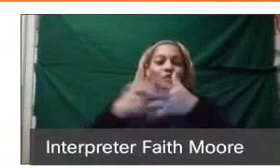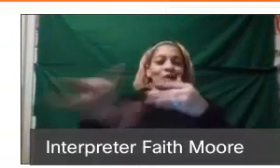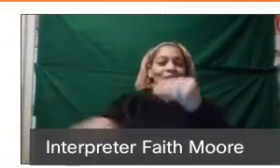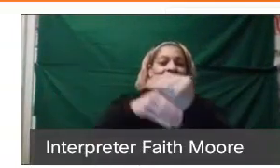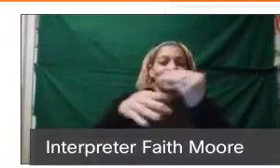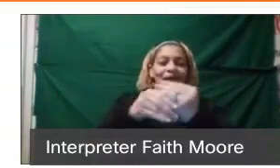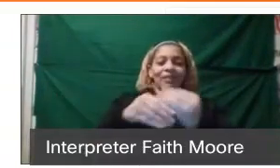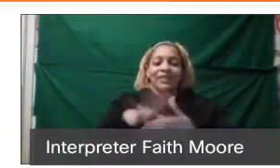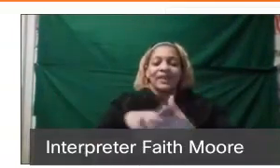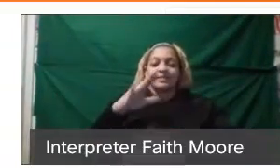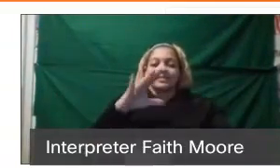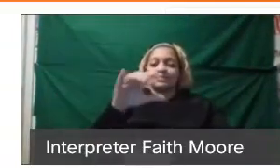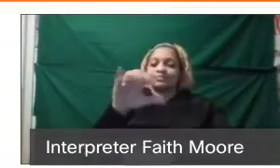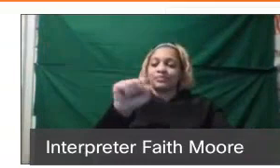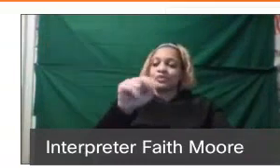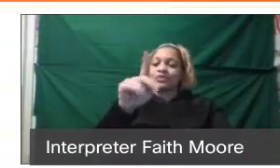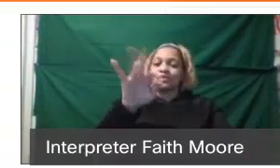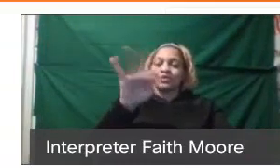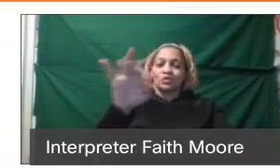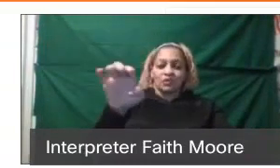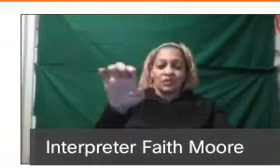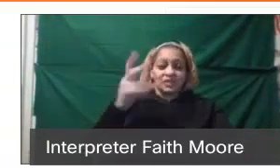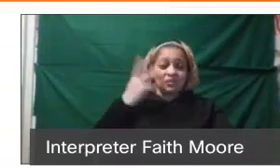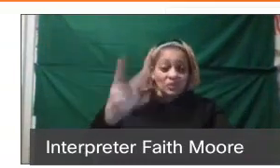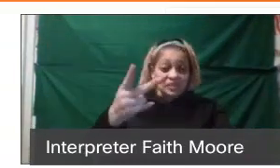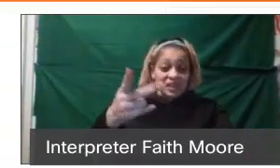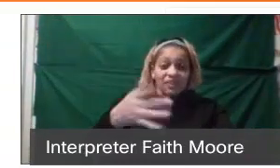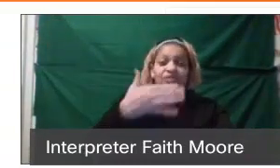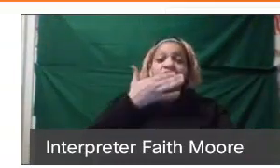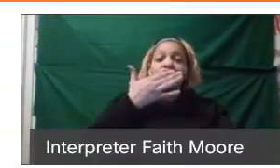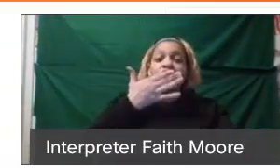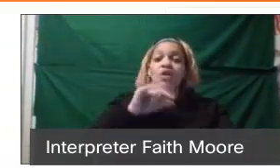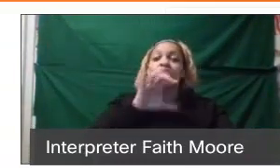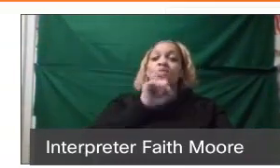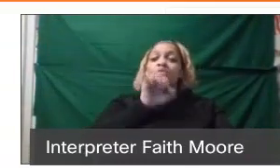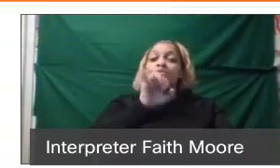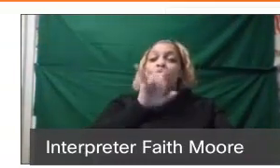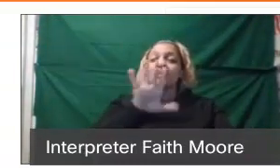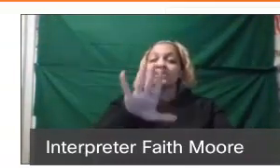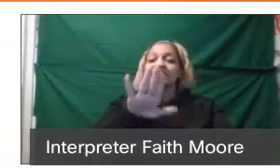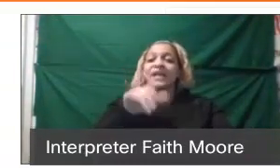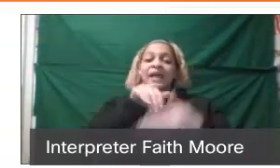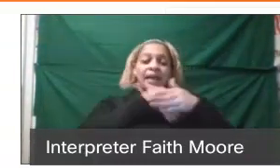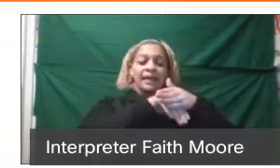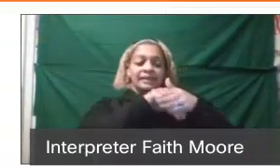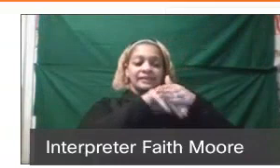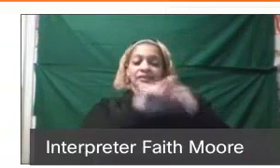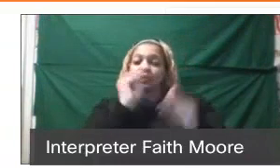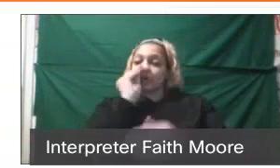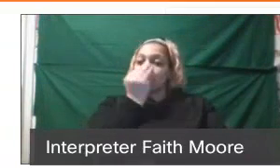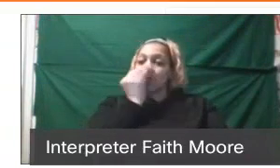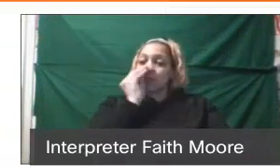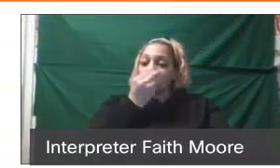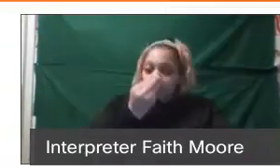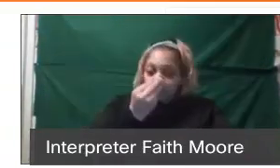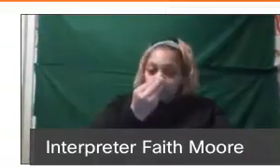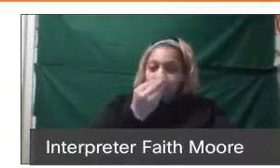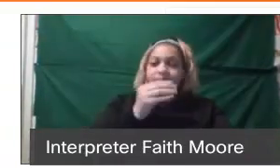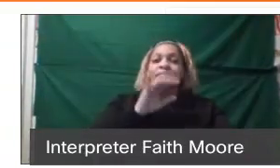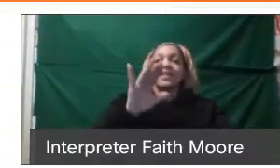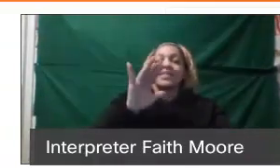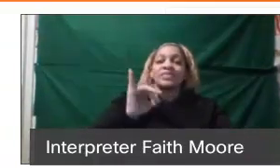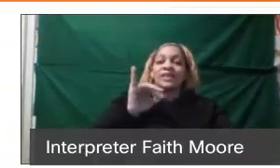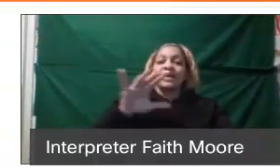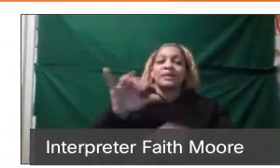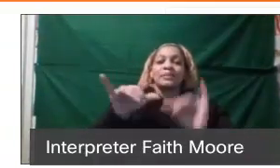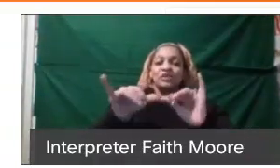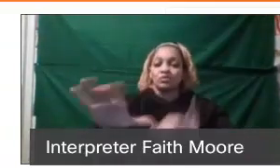This is the orange road here is, is the access to the garden and then the metro red trail is this blue trail alignment.